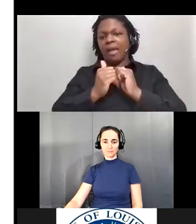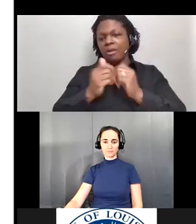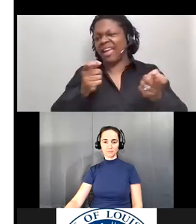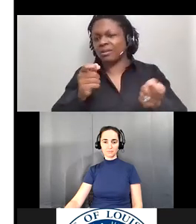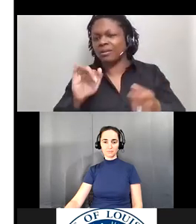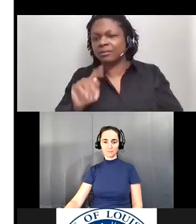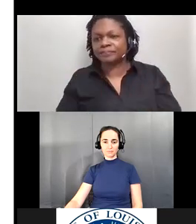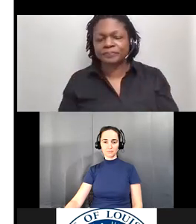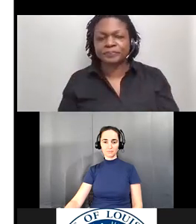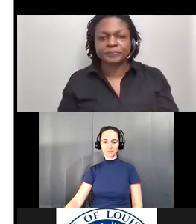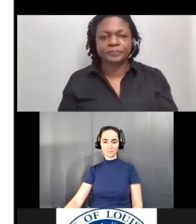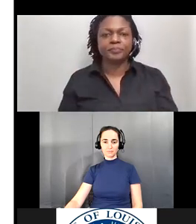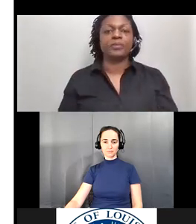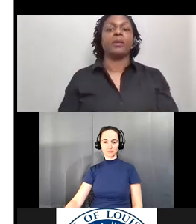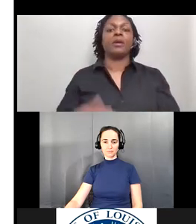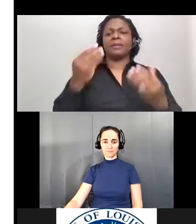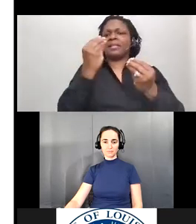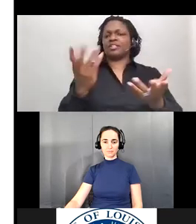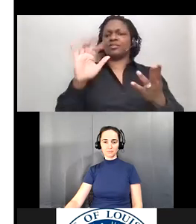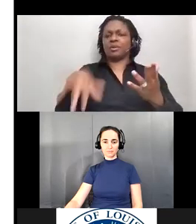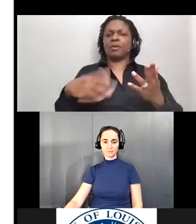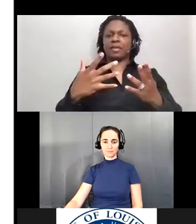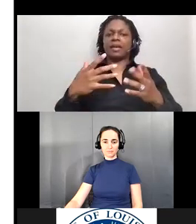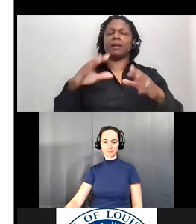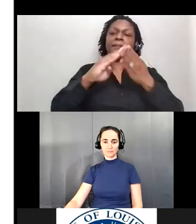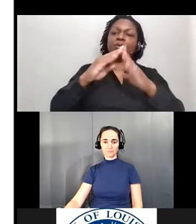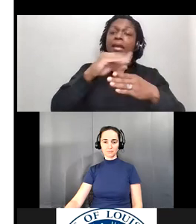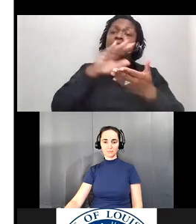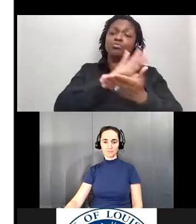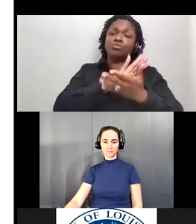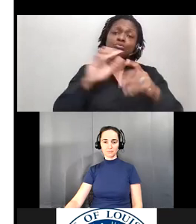bit in these community trainings. 15:53:23 We understand that parents in obviously